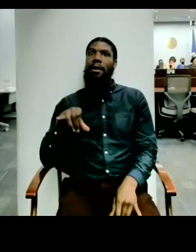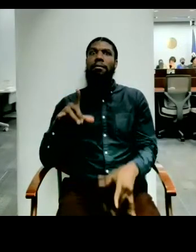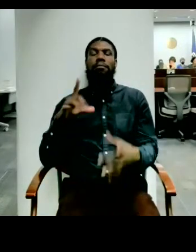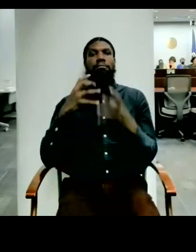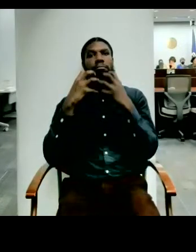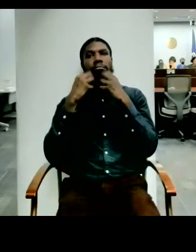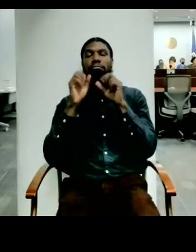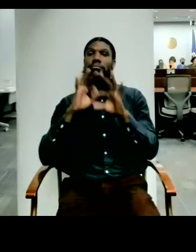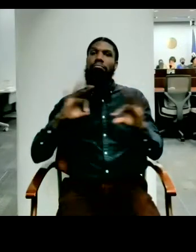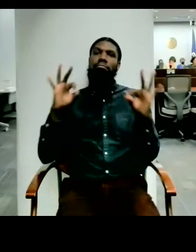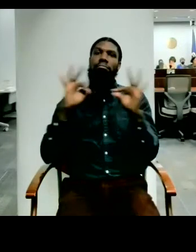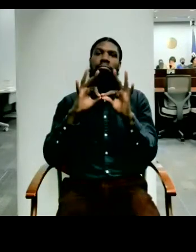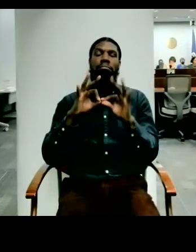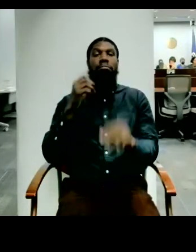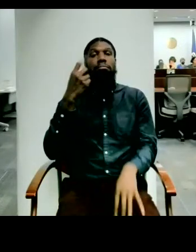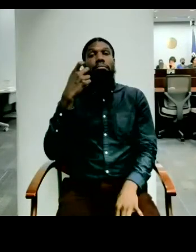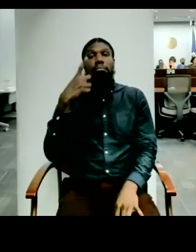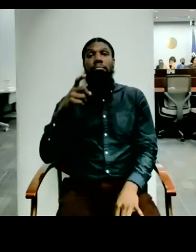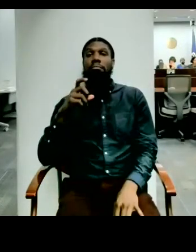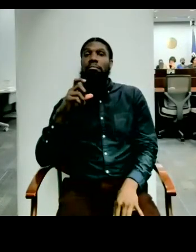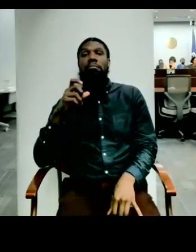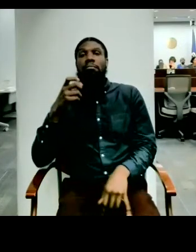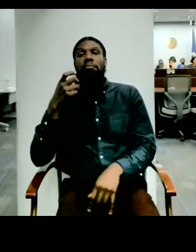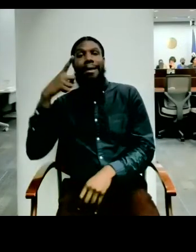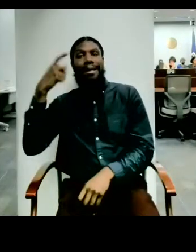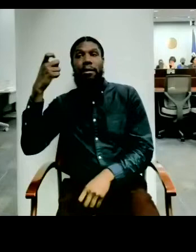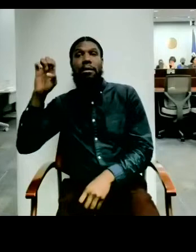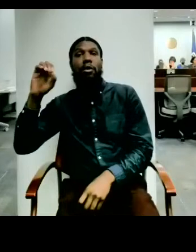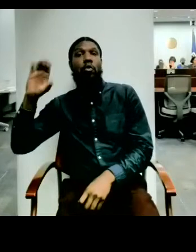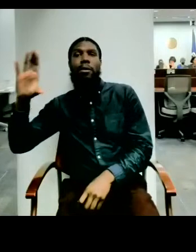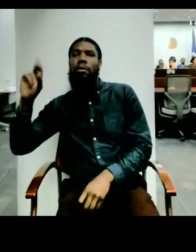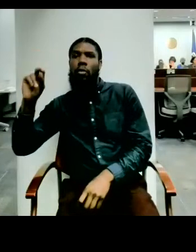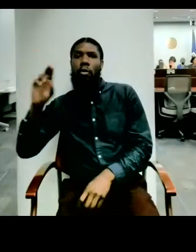Not with respect to the EEOC, the security is well guarded here,